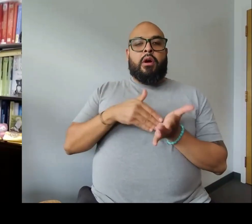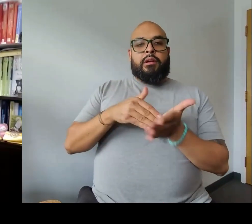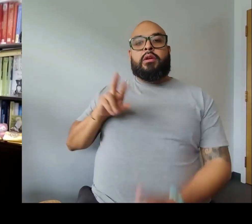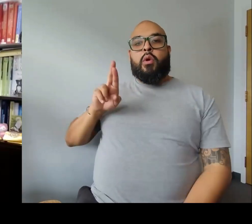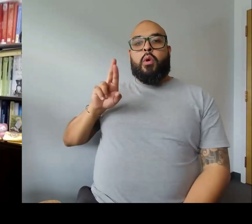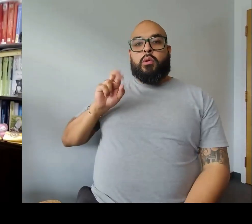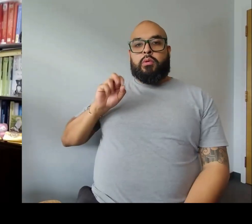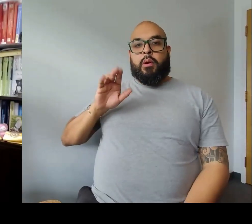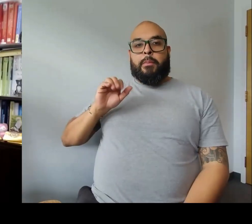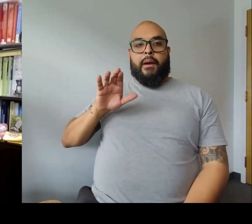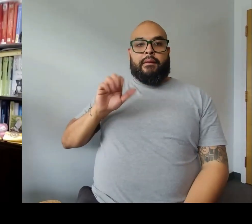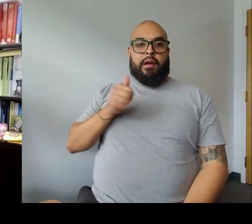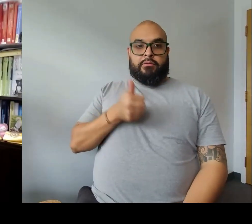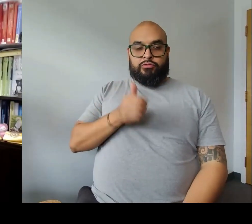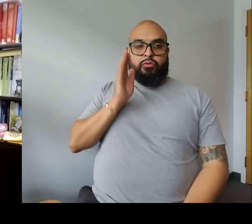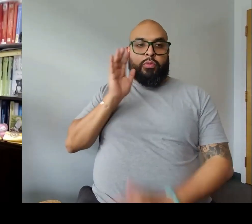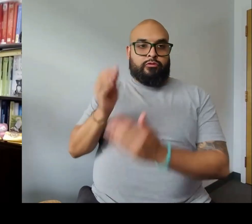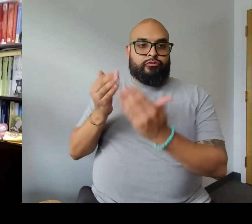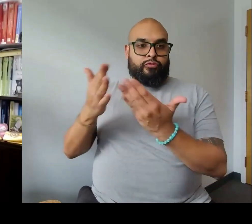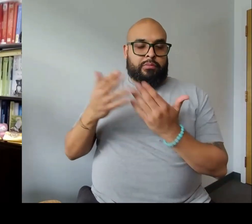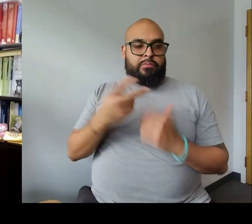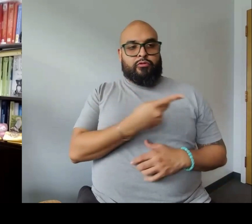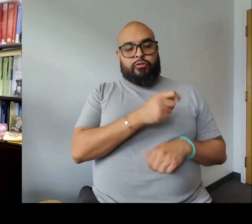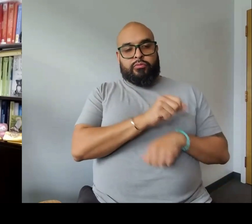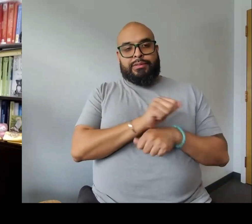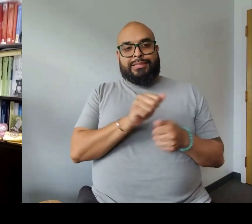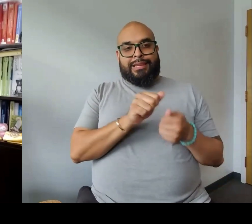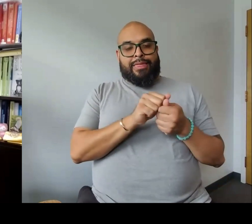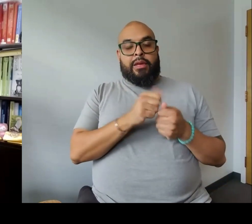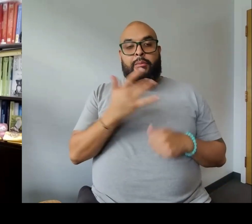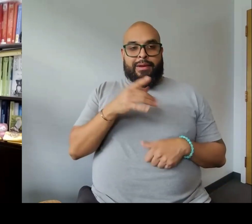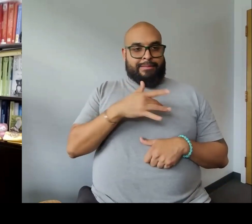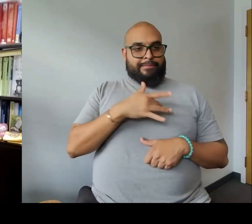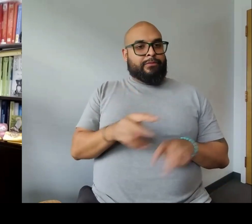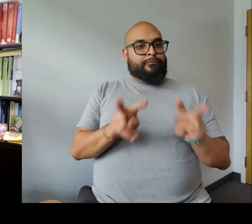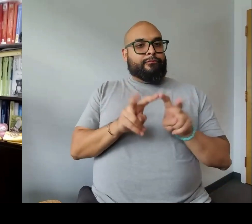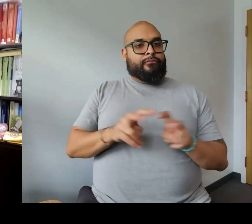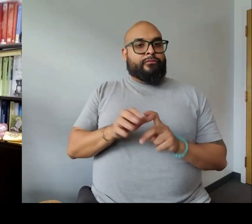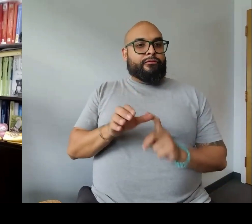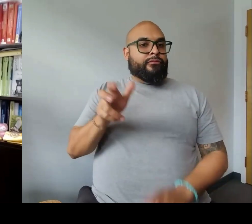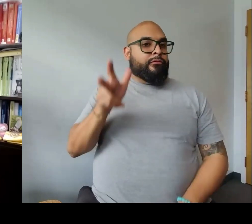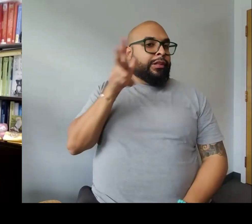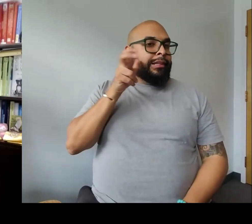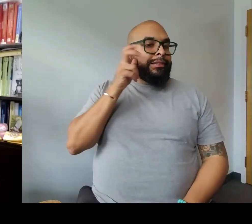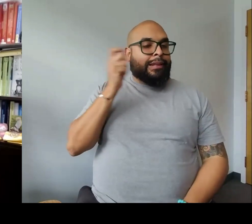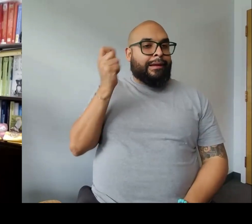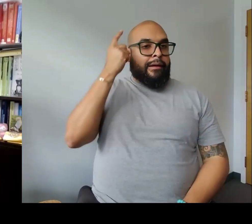when we're working together and because it looks at listening comprehension but includes academic language.